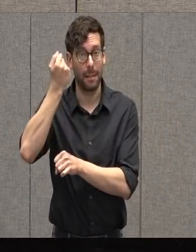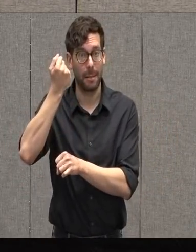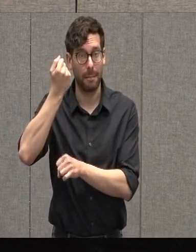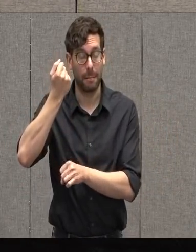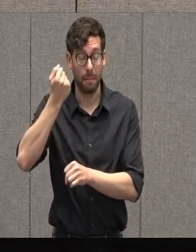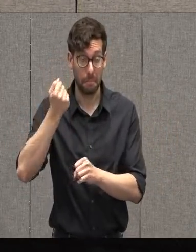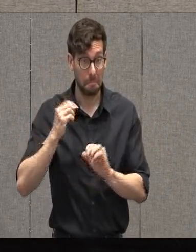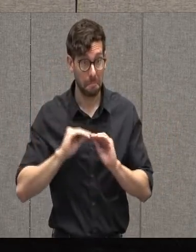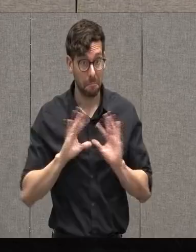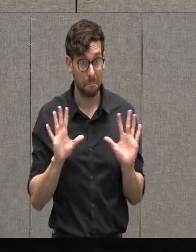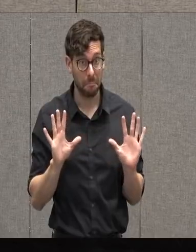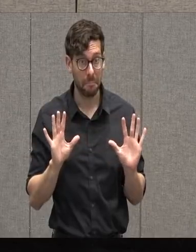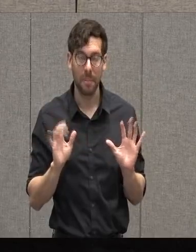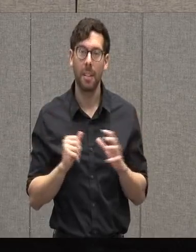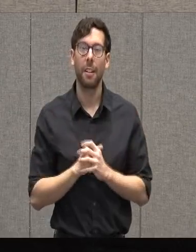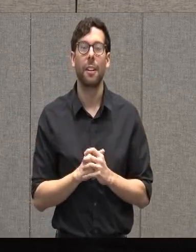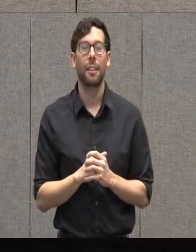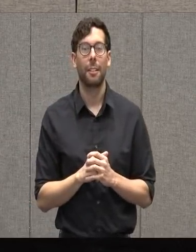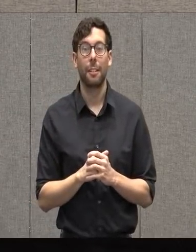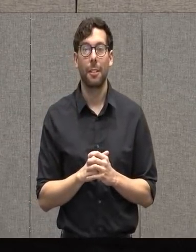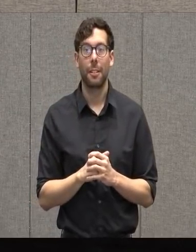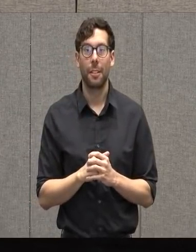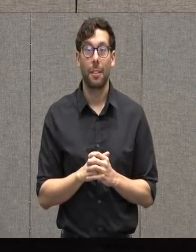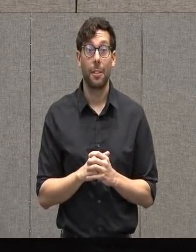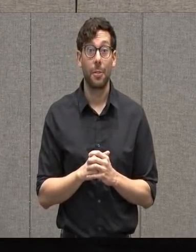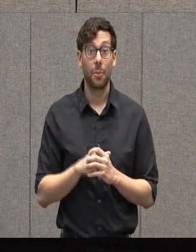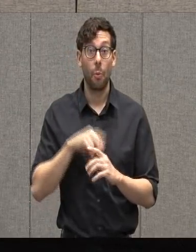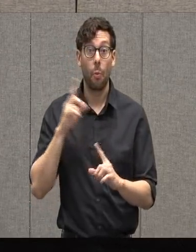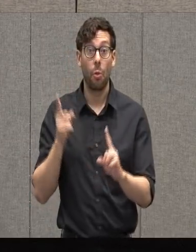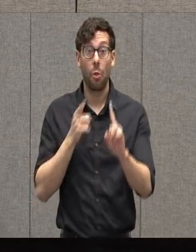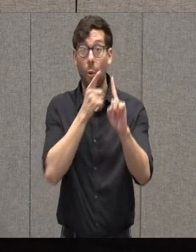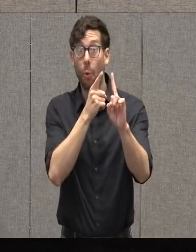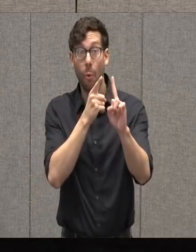It makes sense. So our goal for this one is to make large numbers.